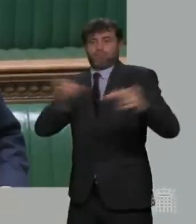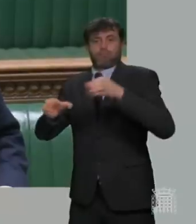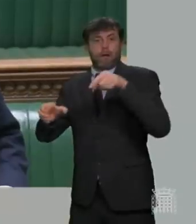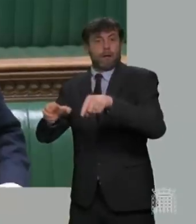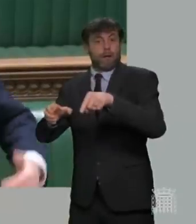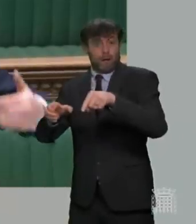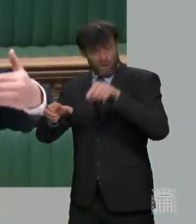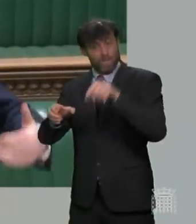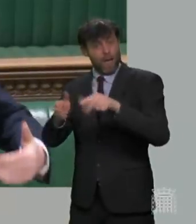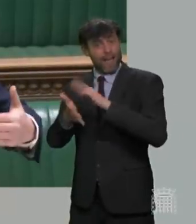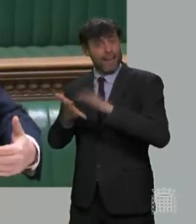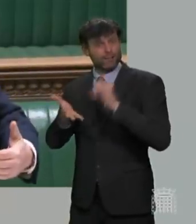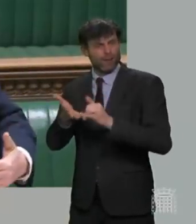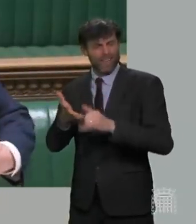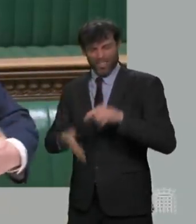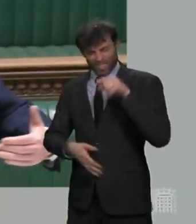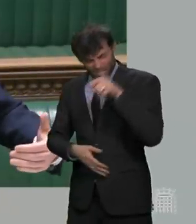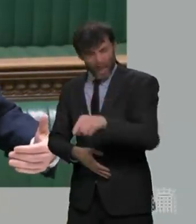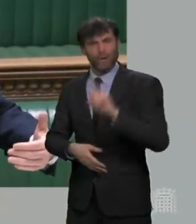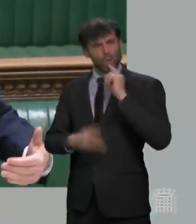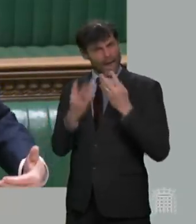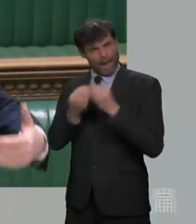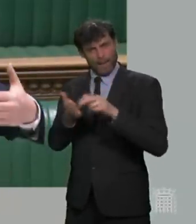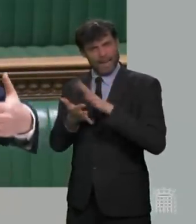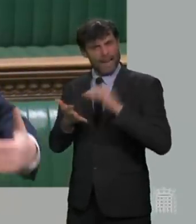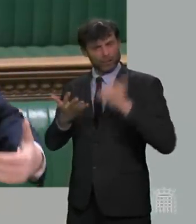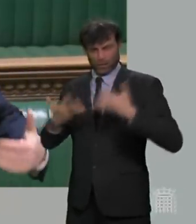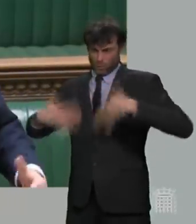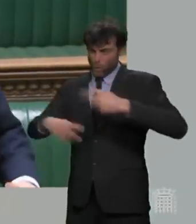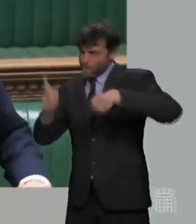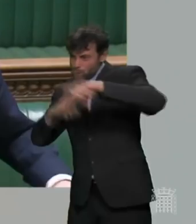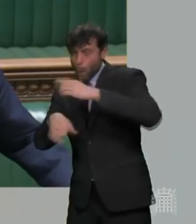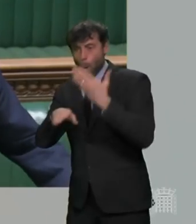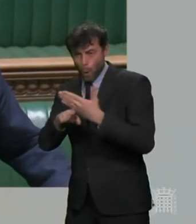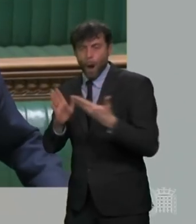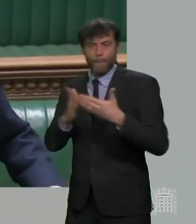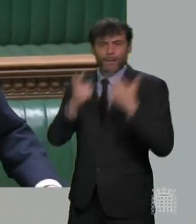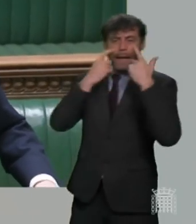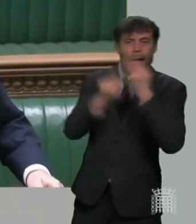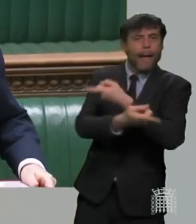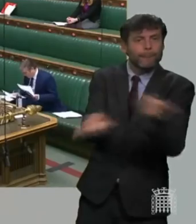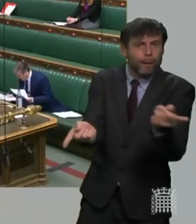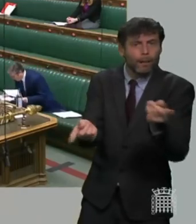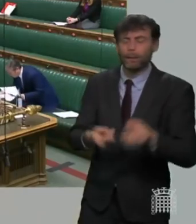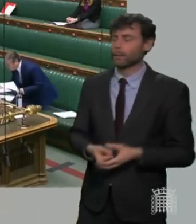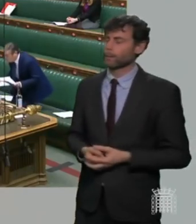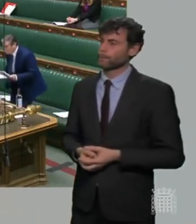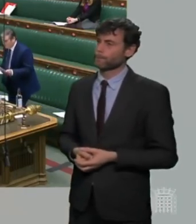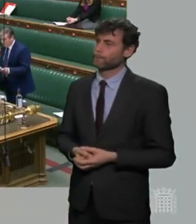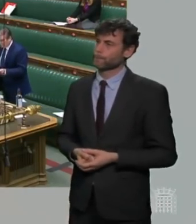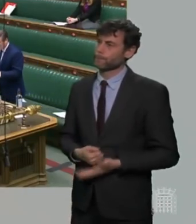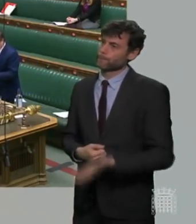is something that is of massive benefit not just to patients but to hard-pressed nurses as well.